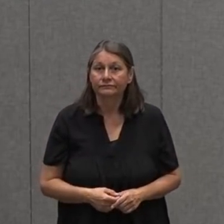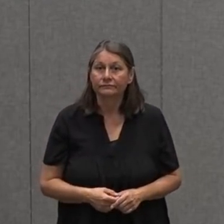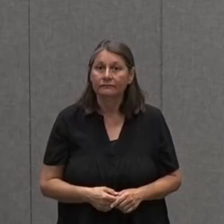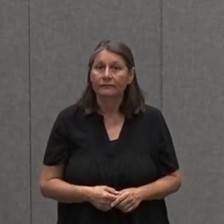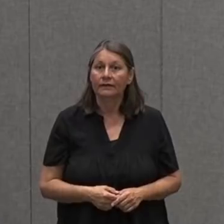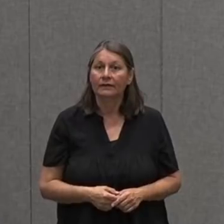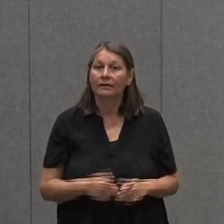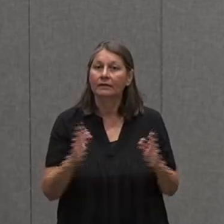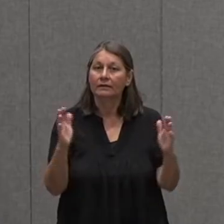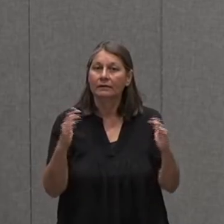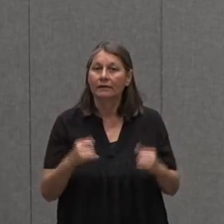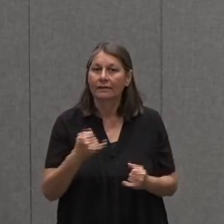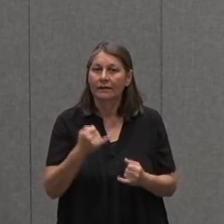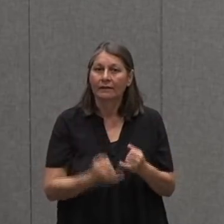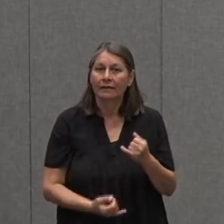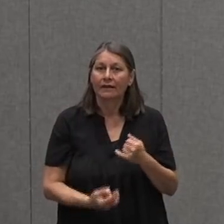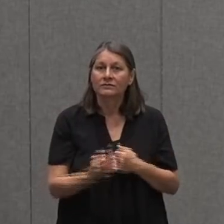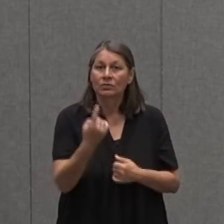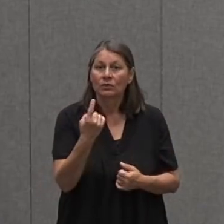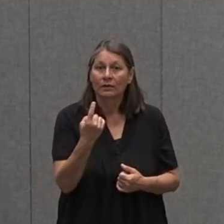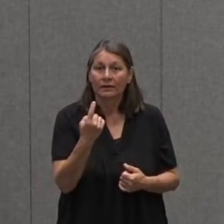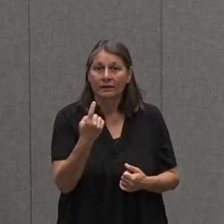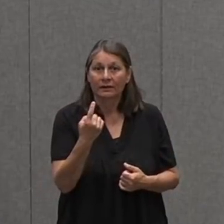because I'm interested in my other chart,